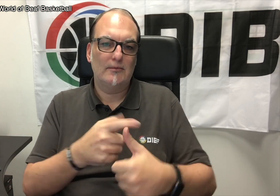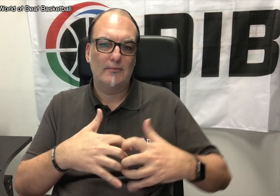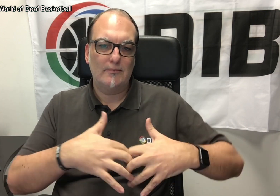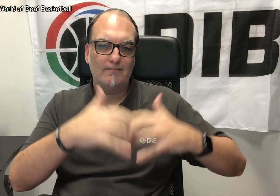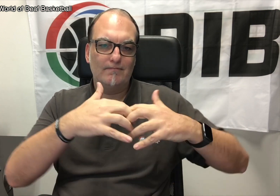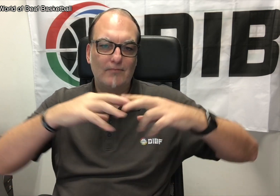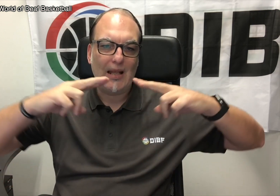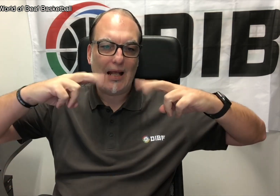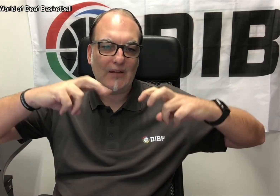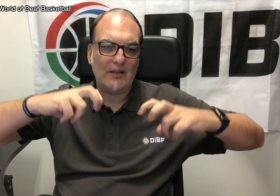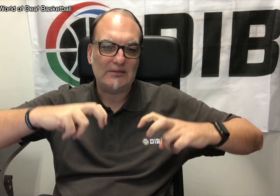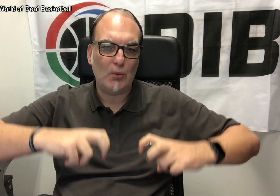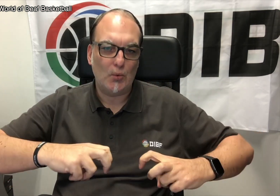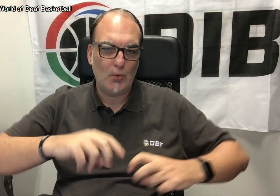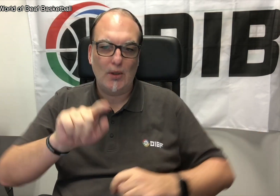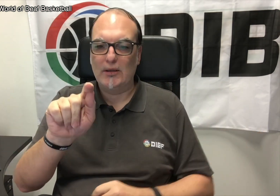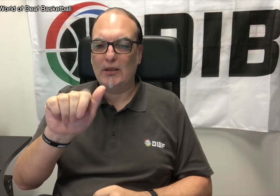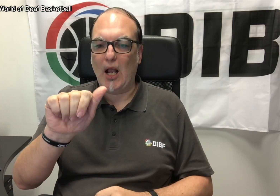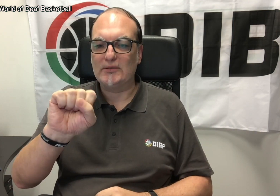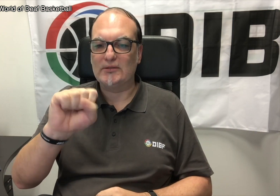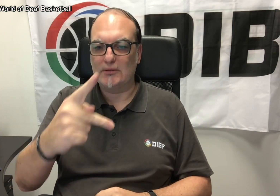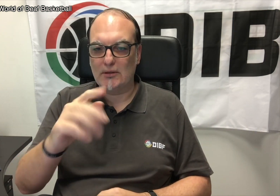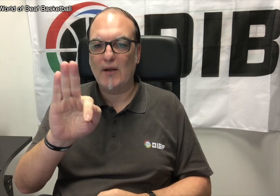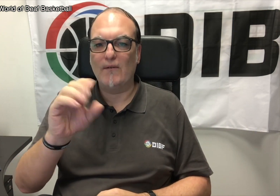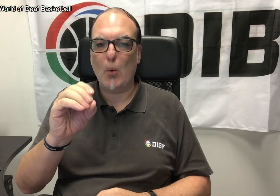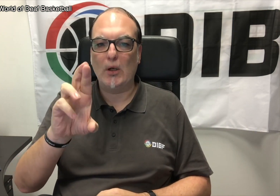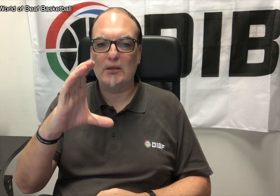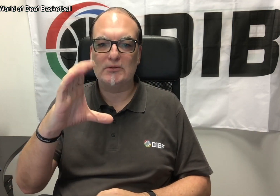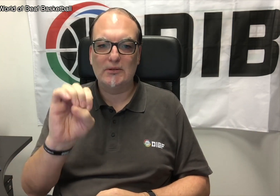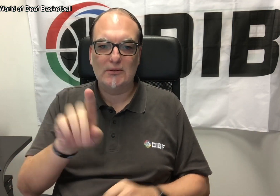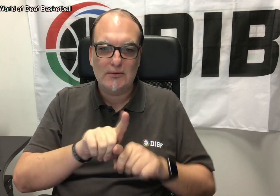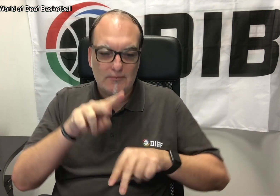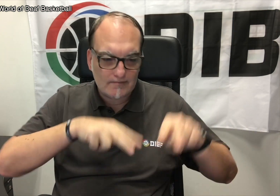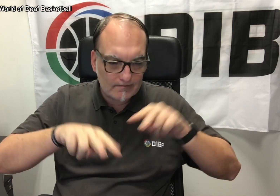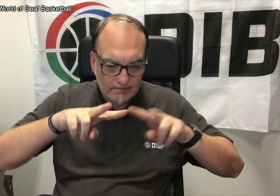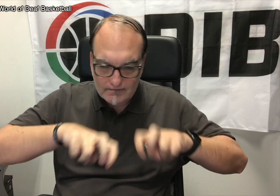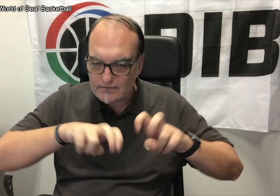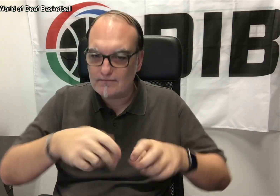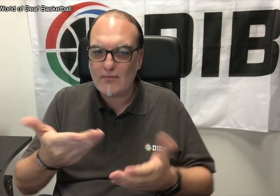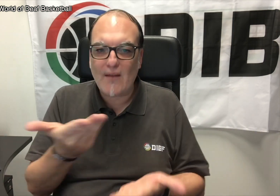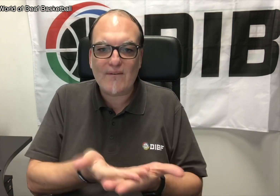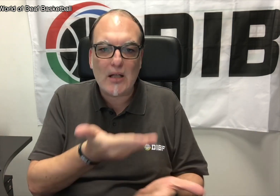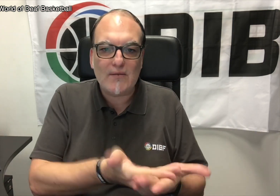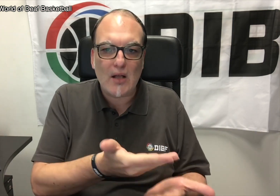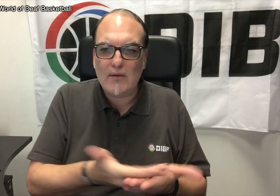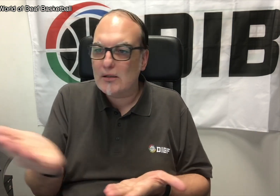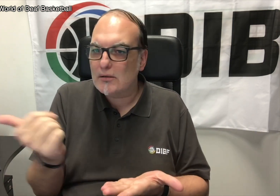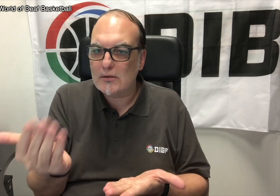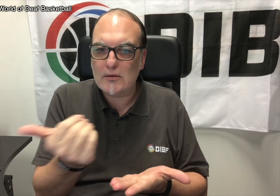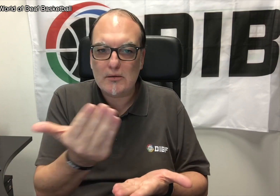launch an investigative task force to collect and